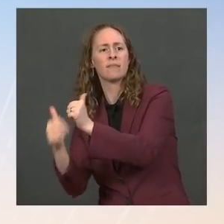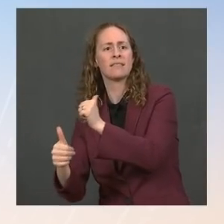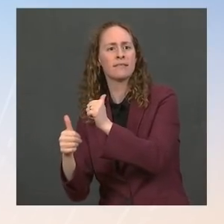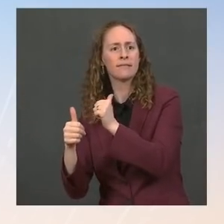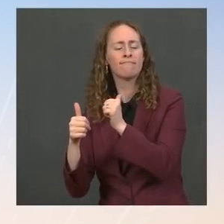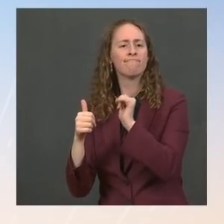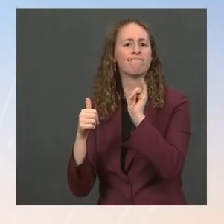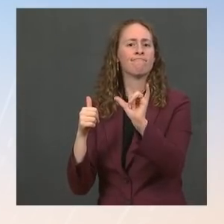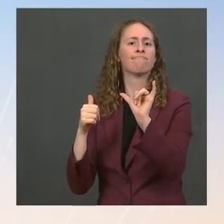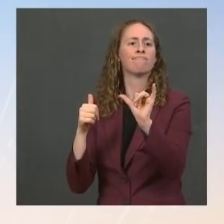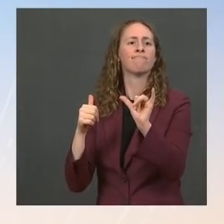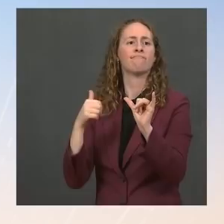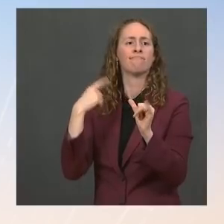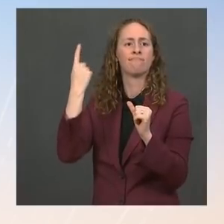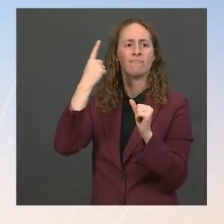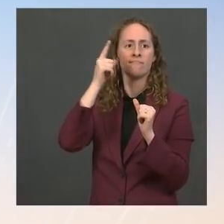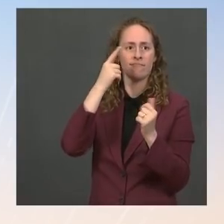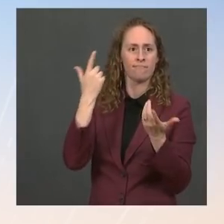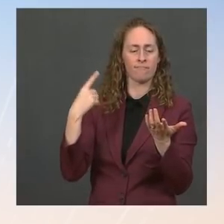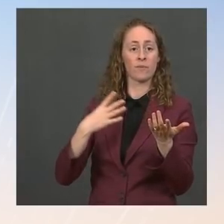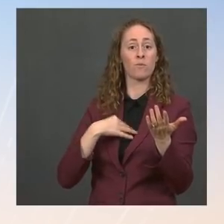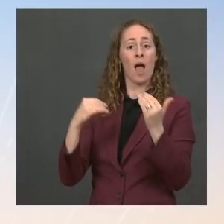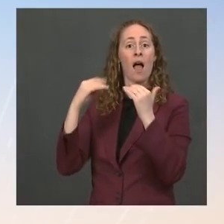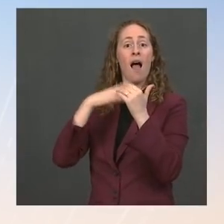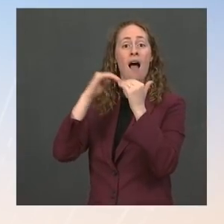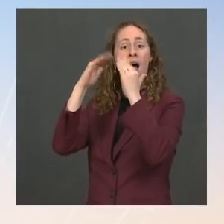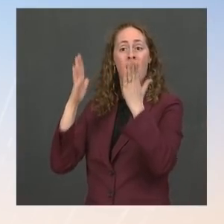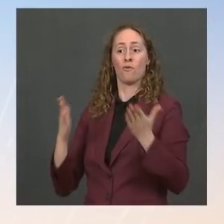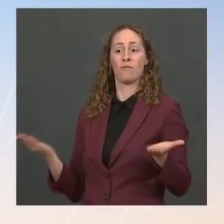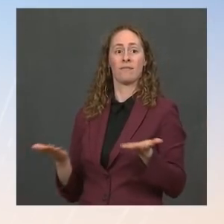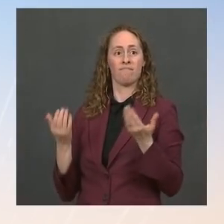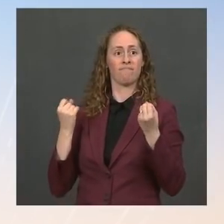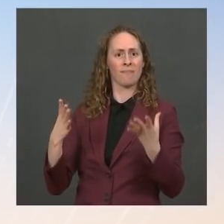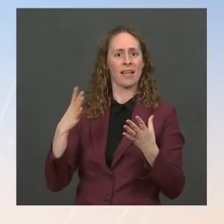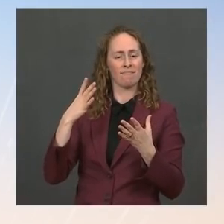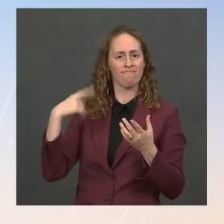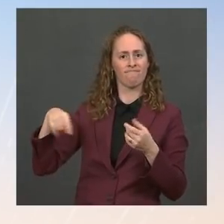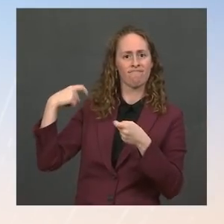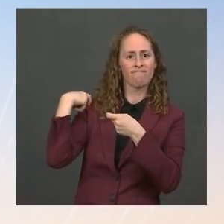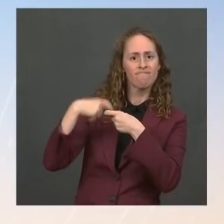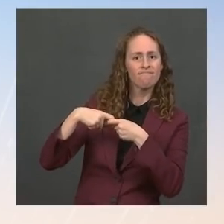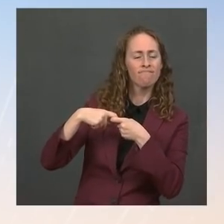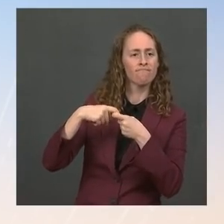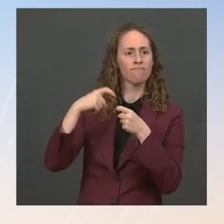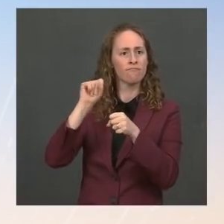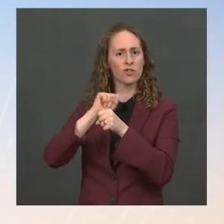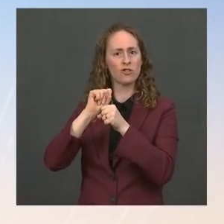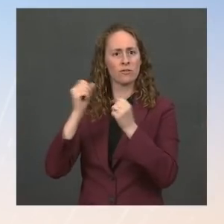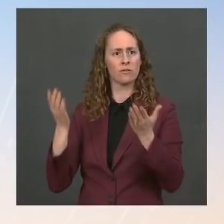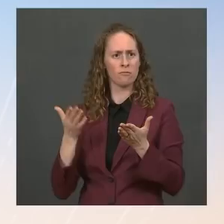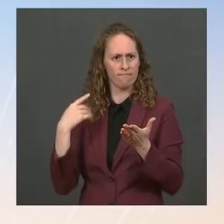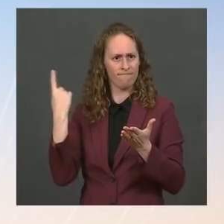Latinos here in this White House -- how personally engaged might the President get on this? Do you guys have specific alternative proposals